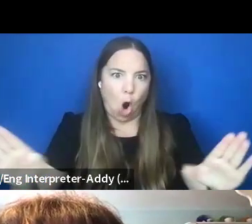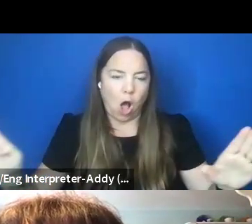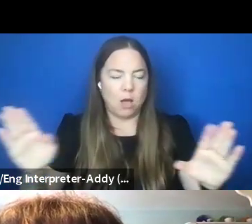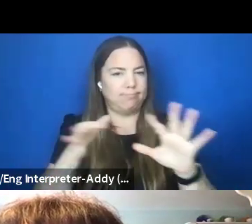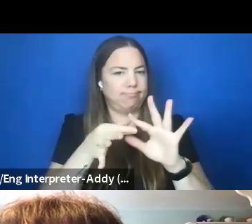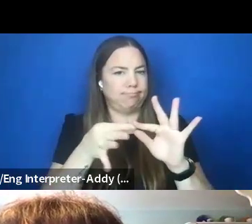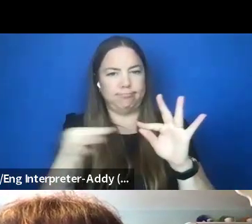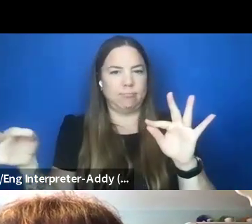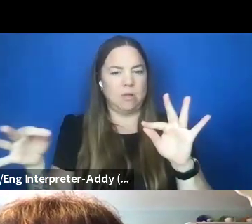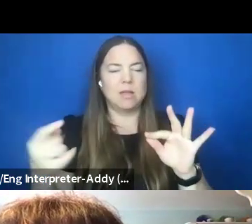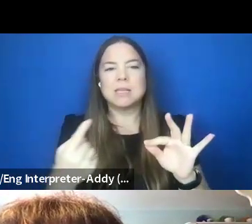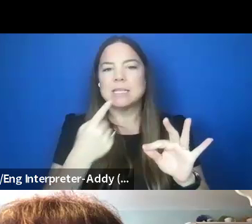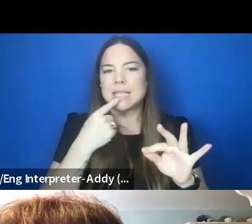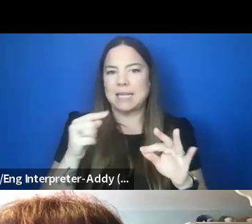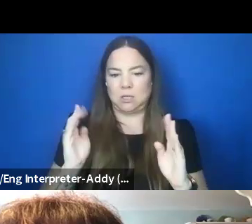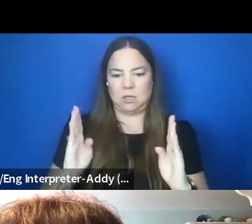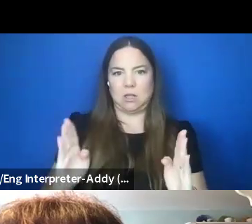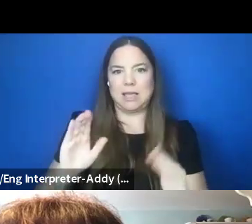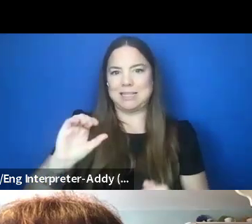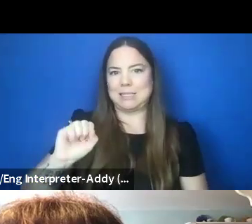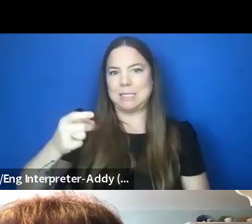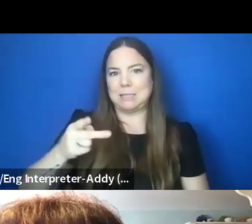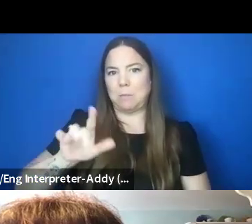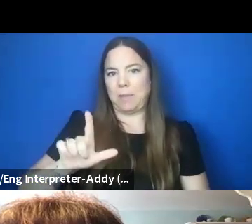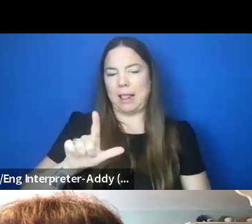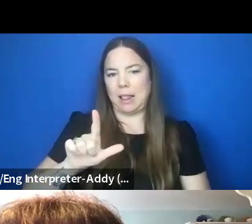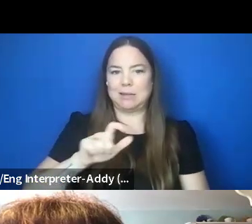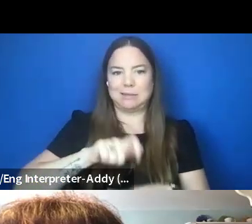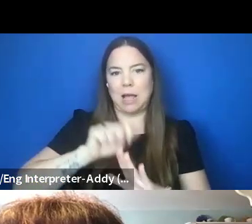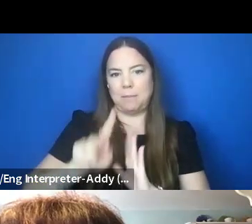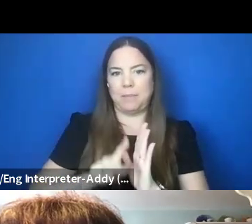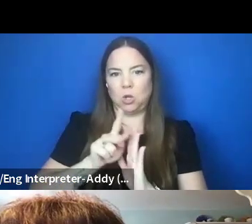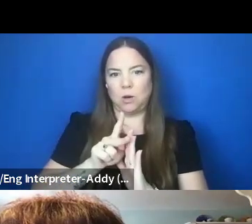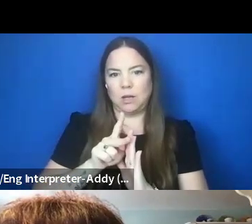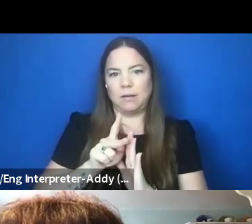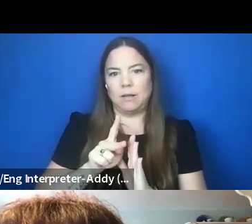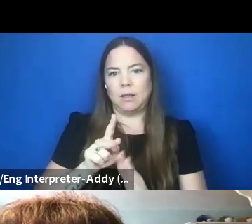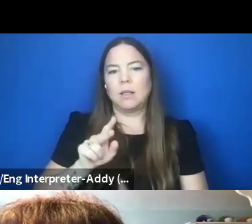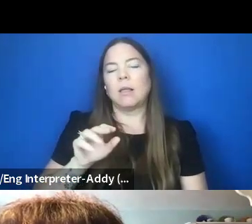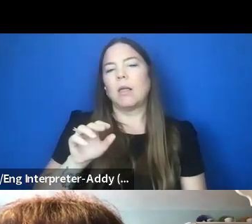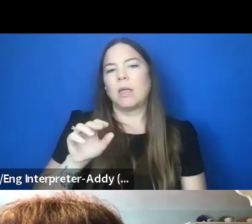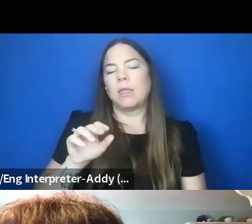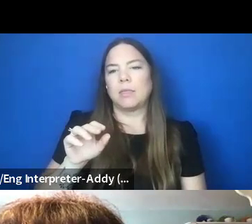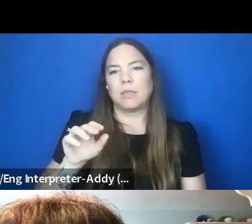Brooke Wilson: within the spill period, the silk, or within the sill period, the Il network will hold